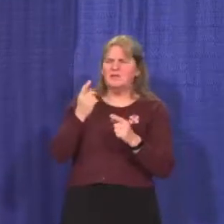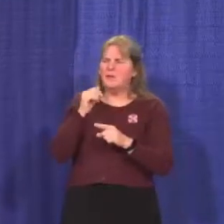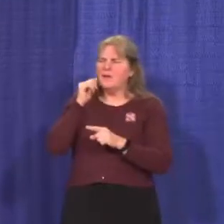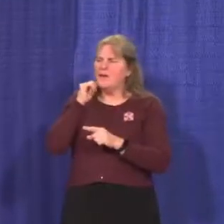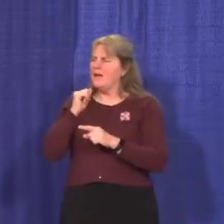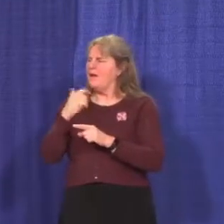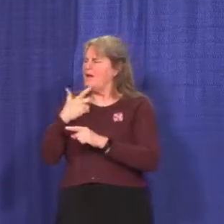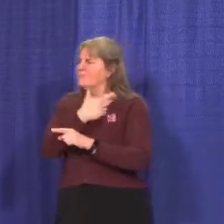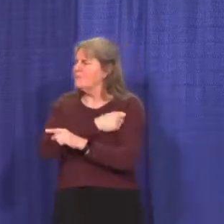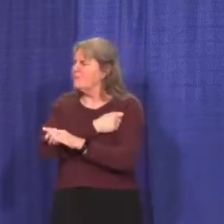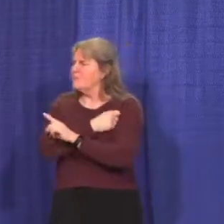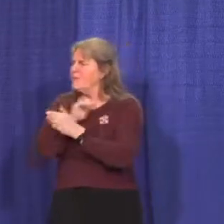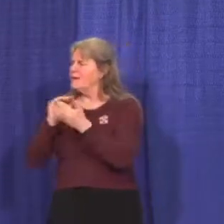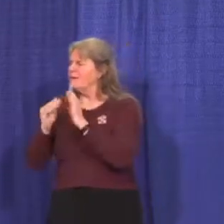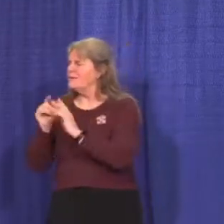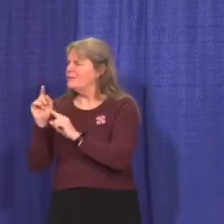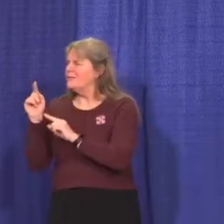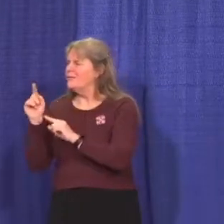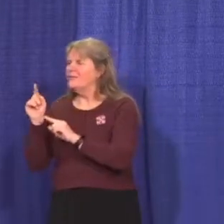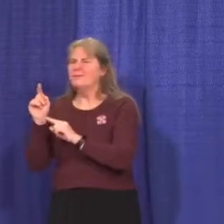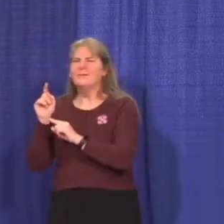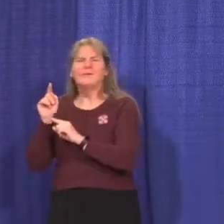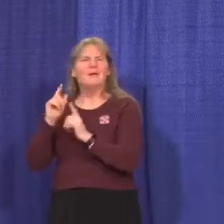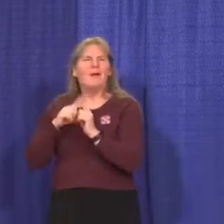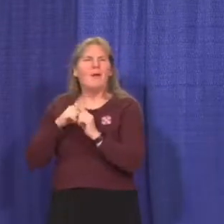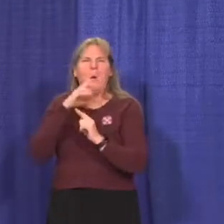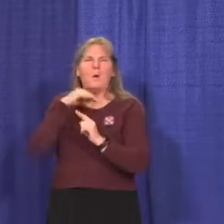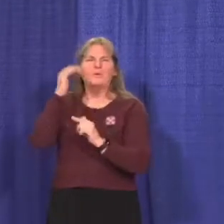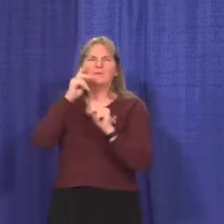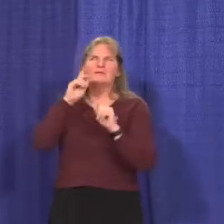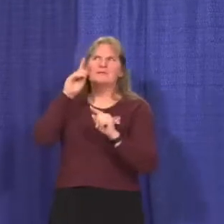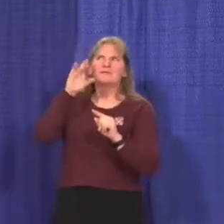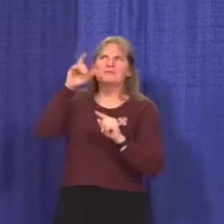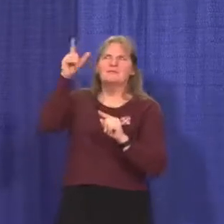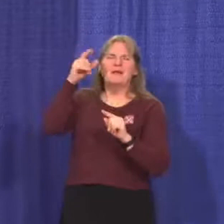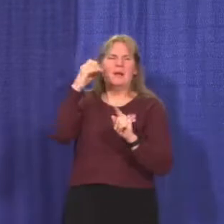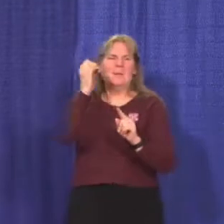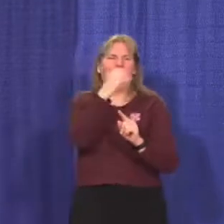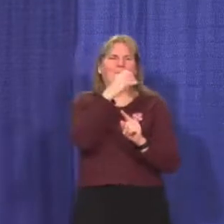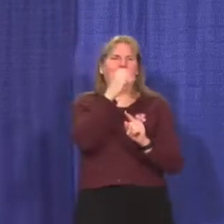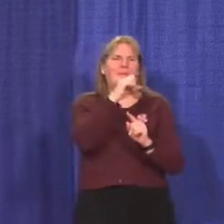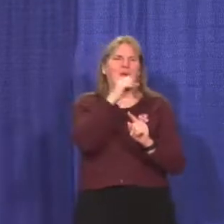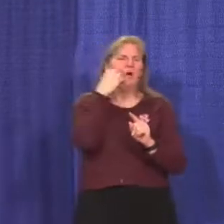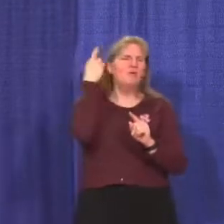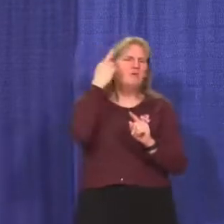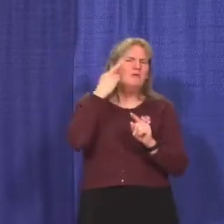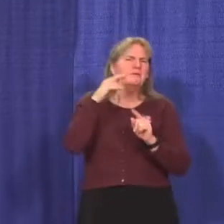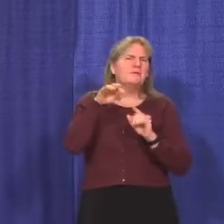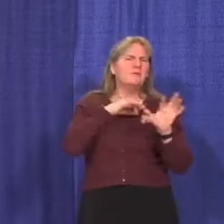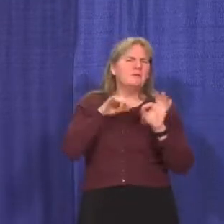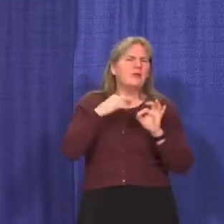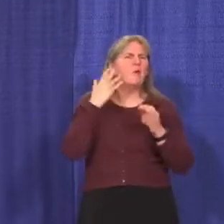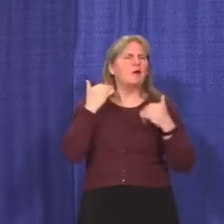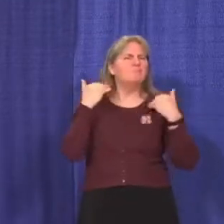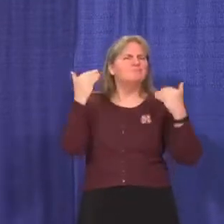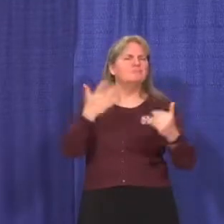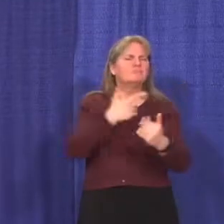Oren Alger and Dawson speaks to the reason why they are going forward, we have seen across